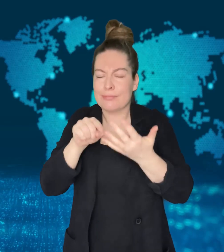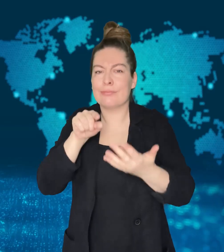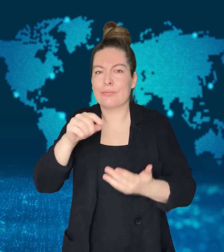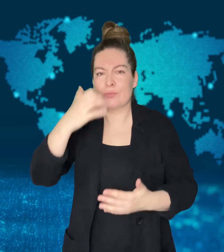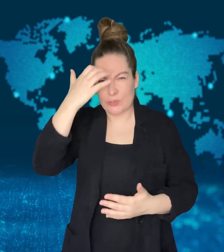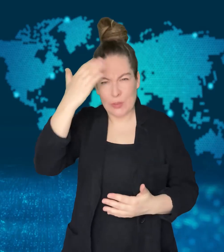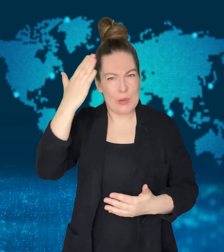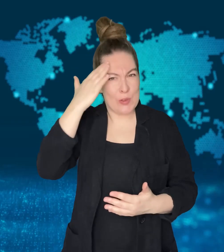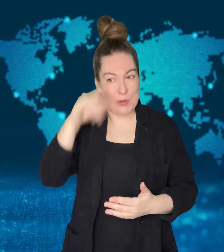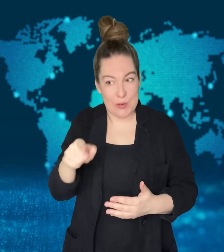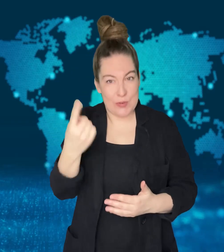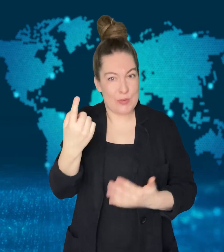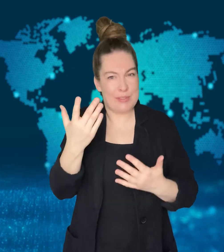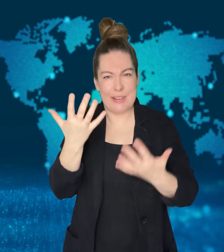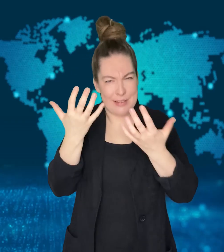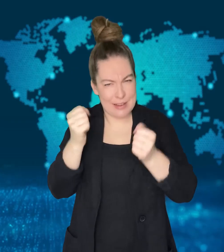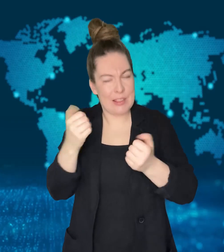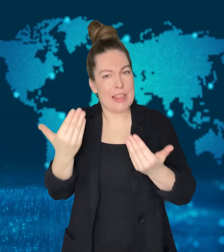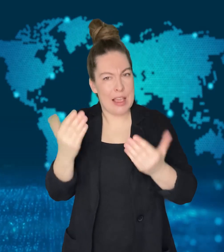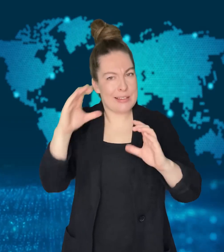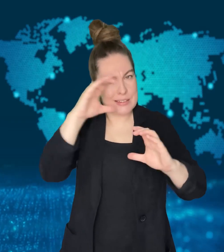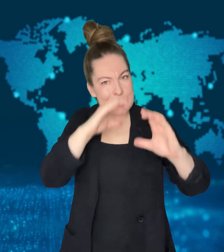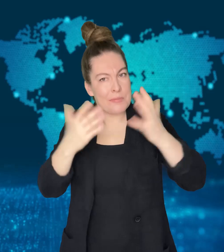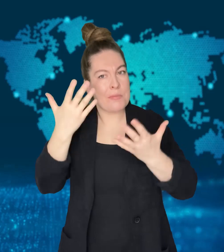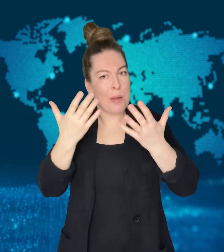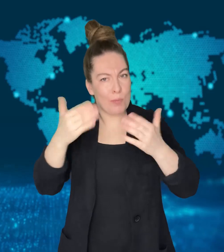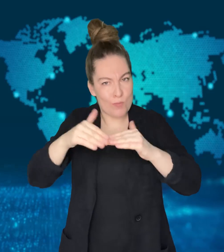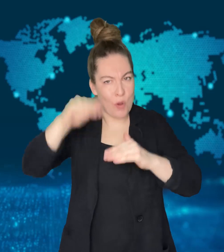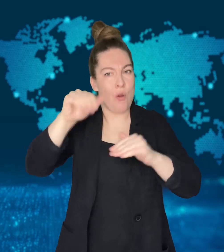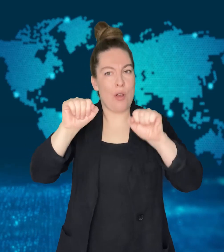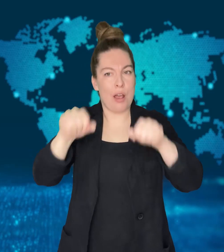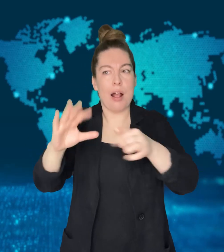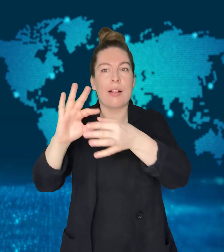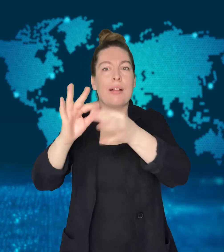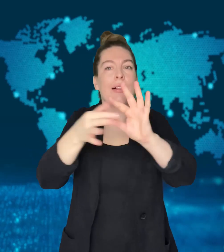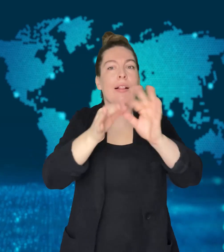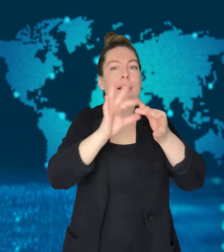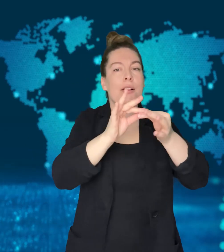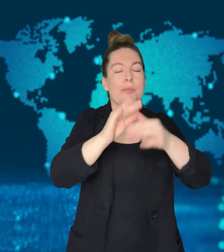are looking for other connected networks.